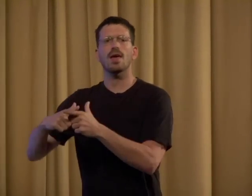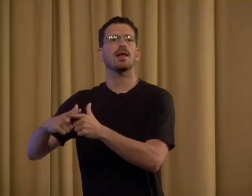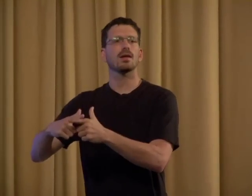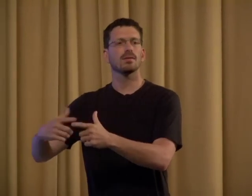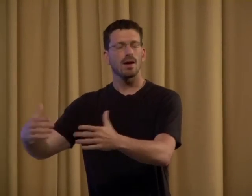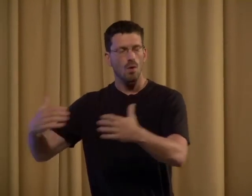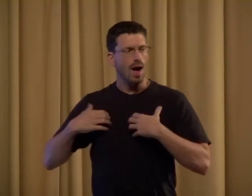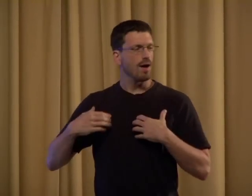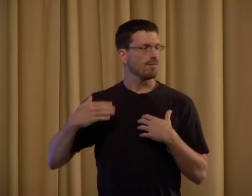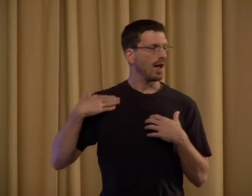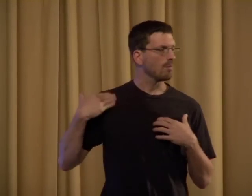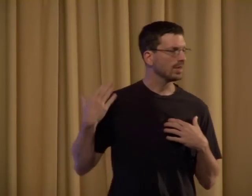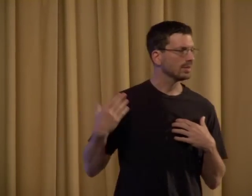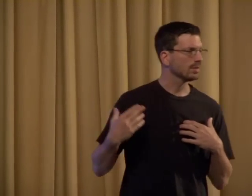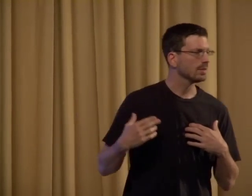If I order my life just right, then I will be happy. If I have the best job, if I win and win and win every competition, if I have a lot of money, and a beautiful family and wife